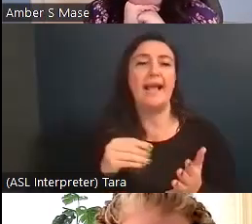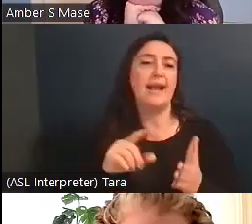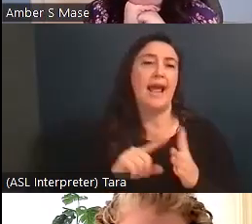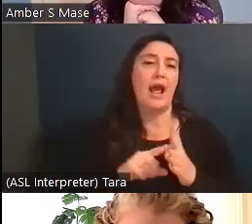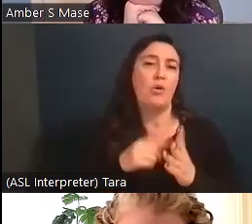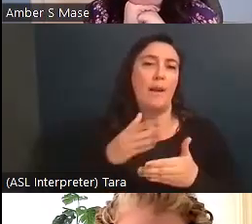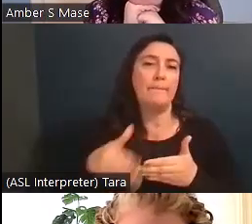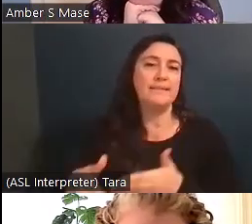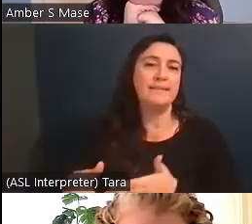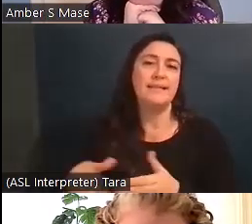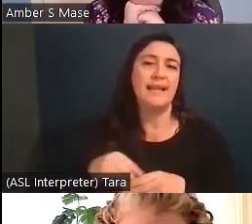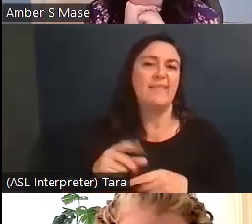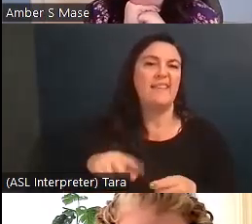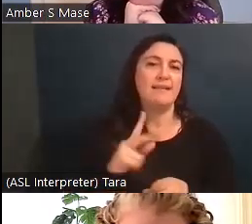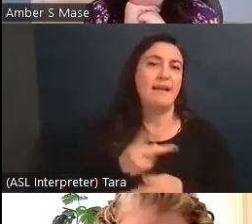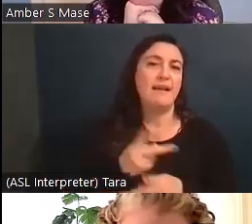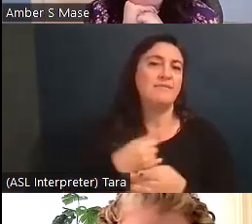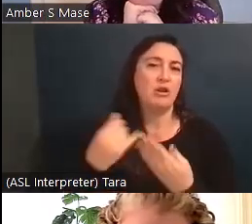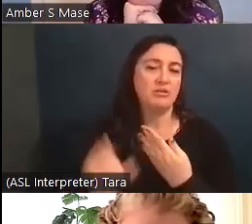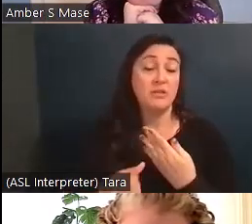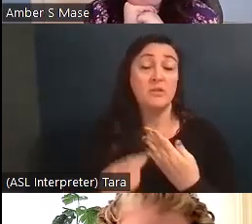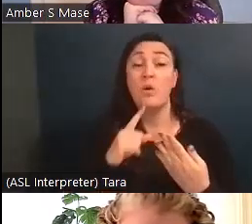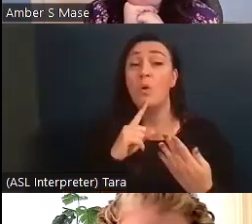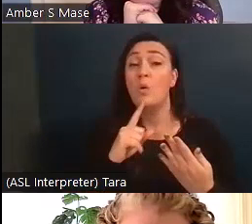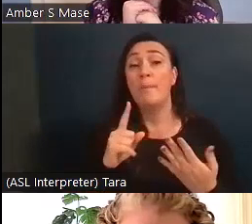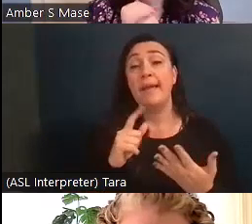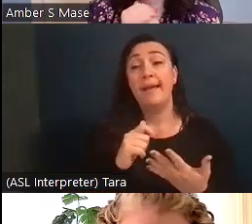So we'll be helping try and further some ideas around how